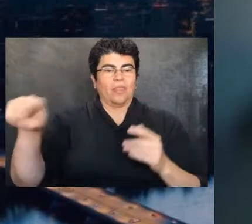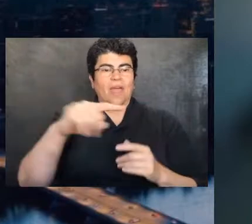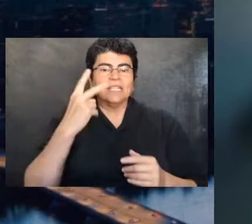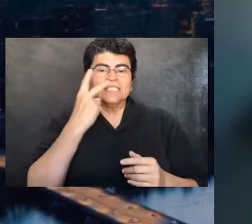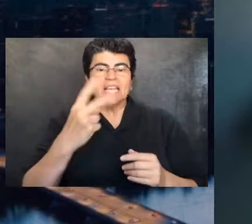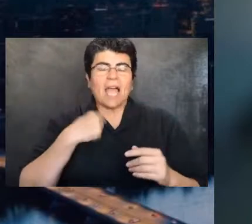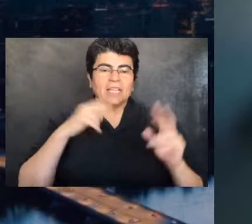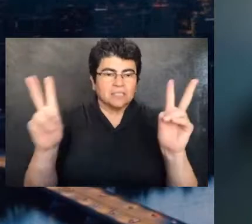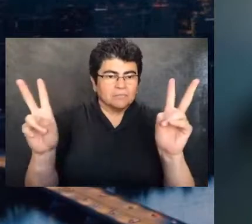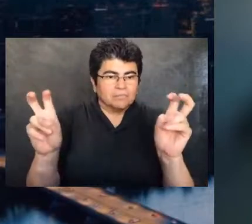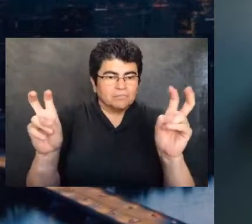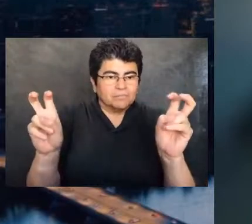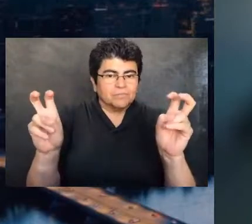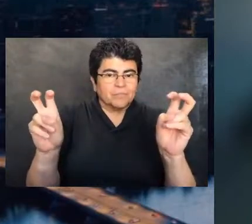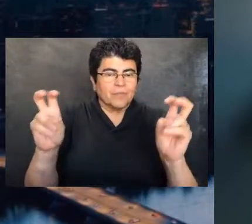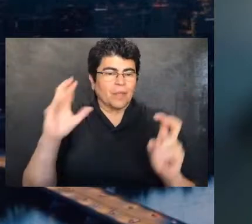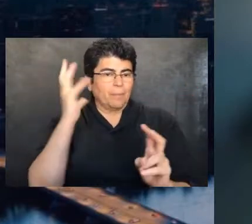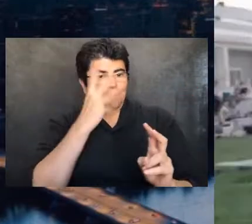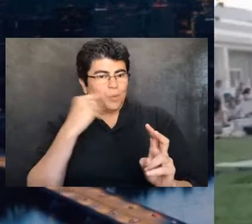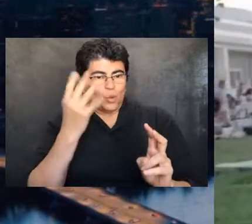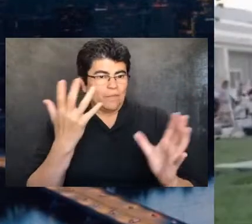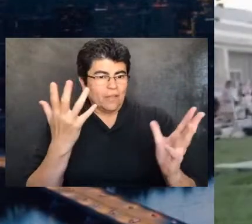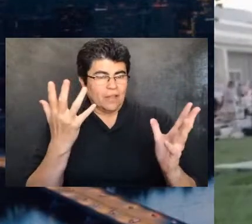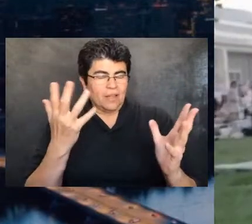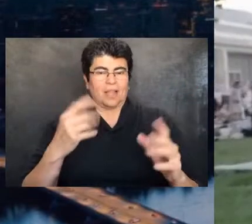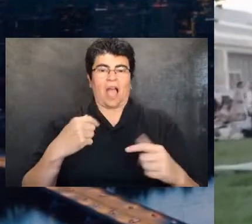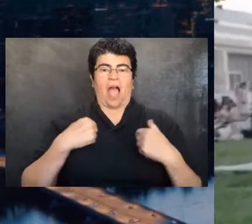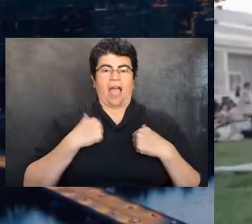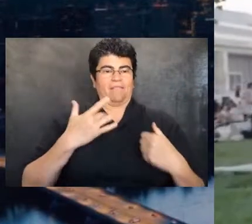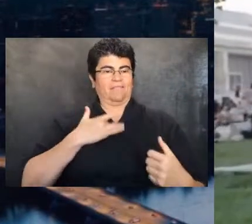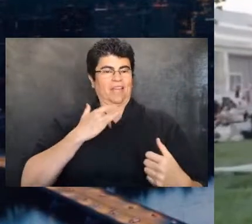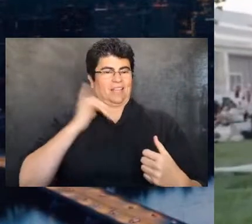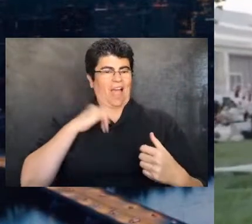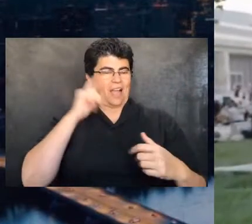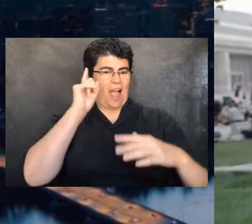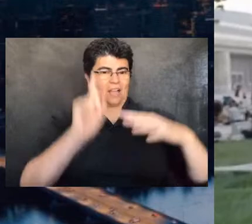quote unquote "beautiful," and I feel like I stick out like a sore thumb,